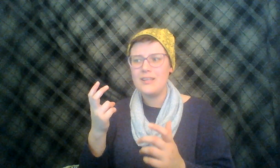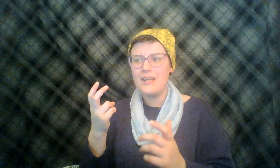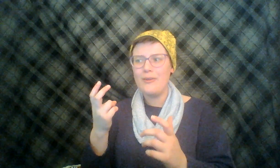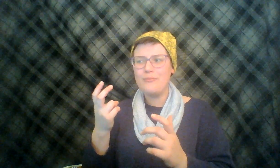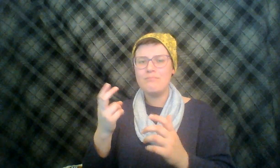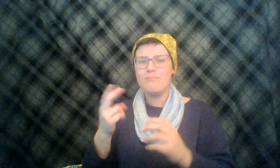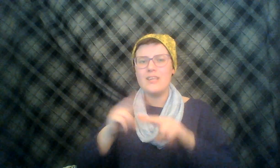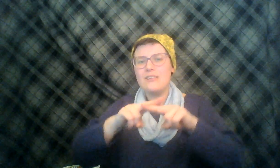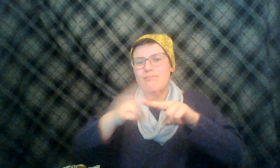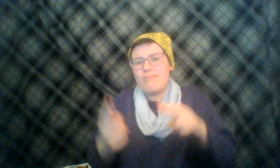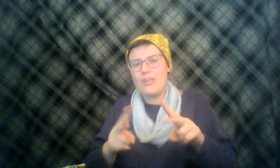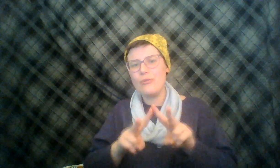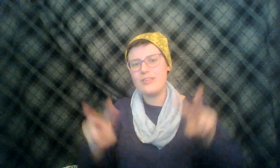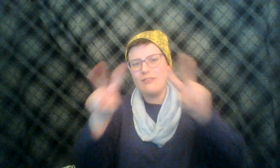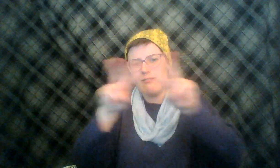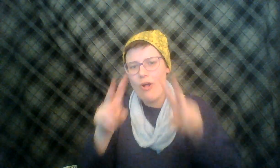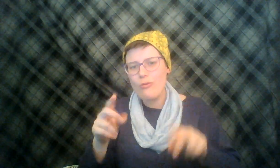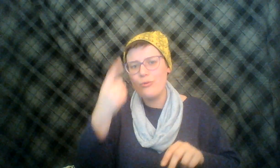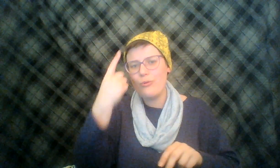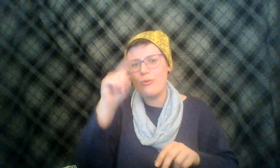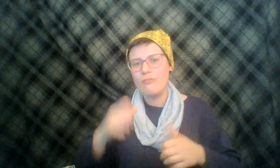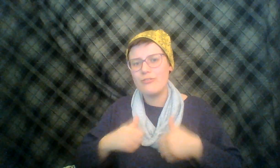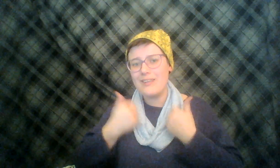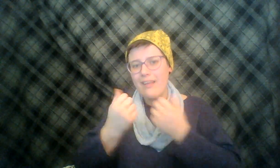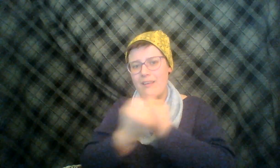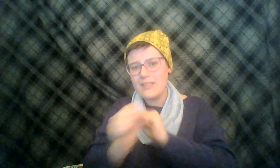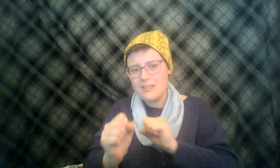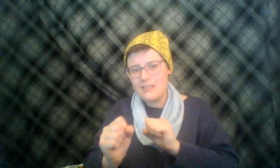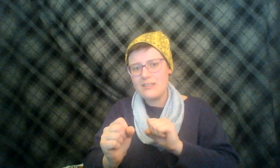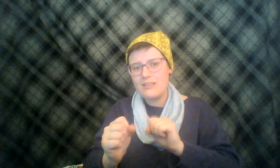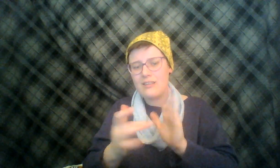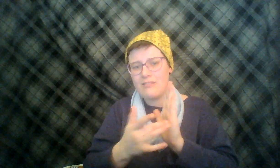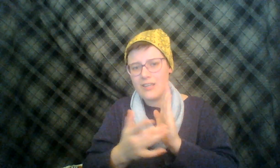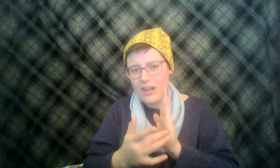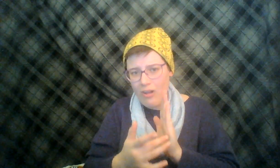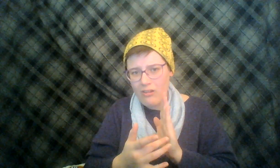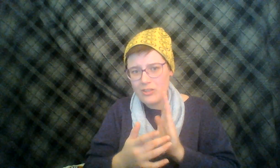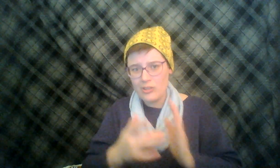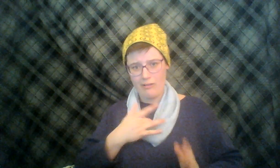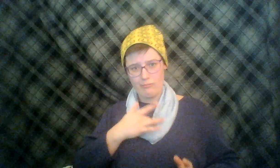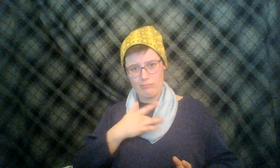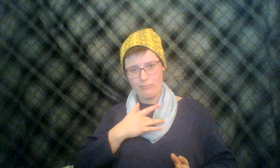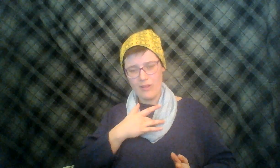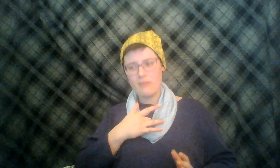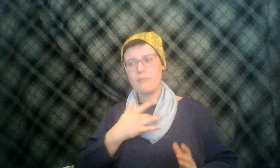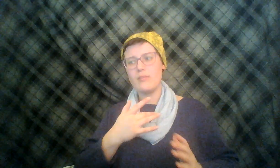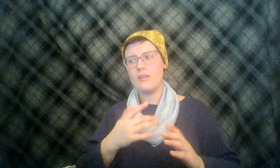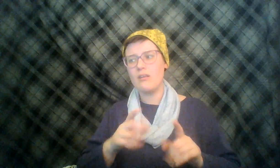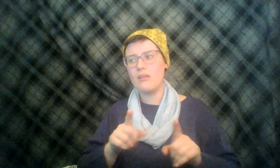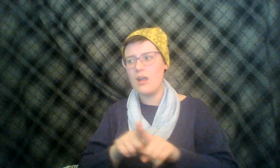devalues the lives saved through medical technology,